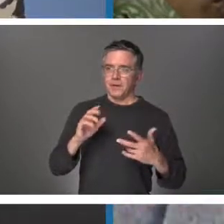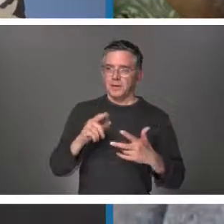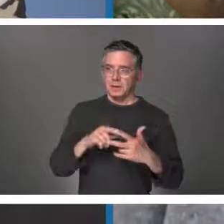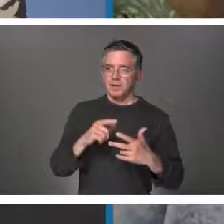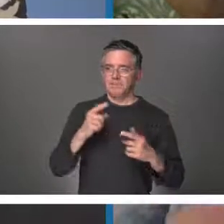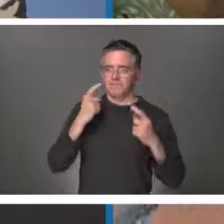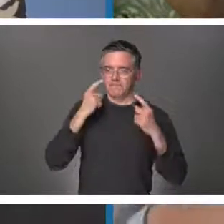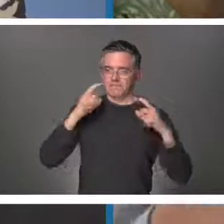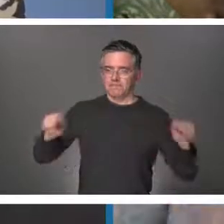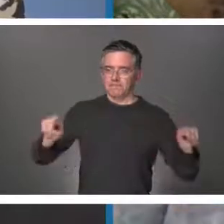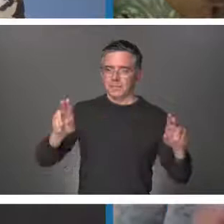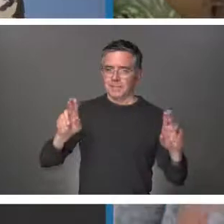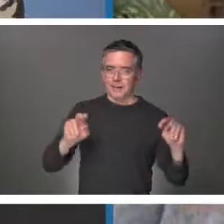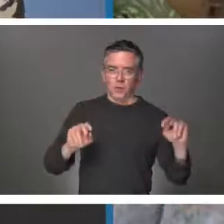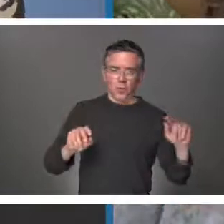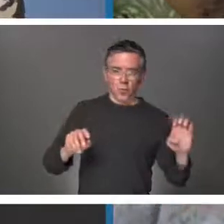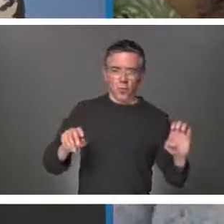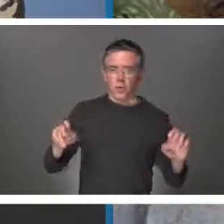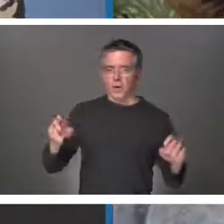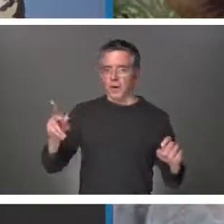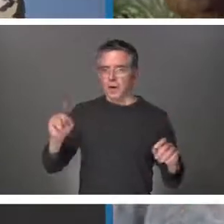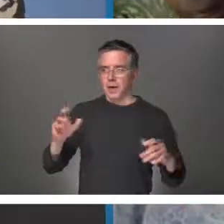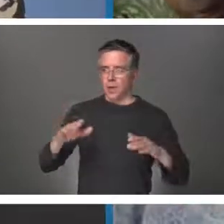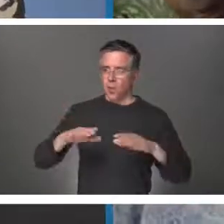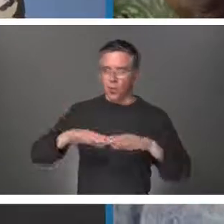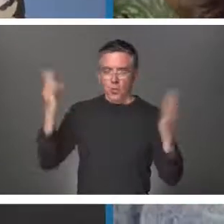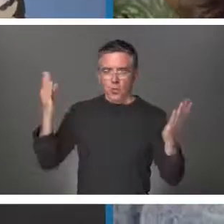We need to normalize talking about it.